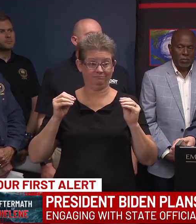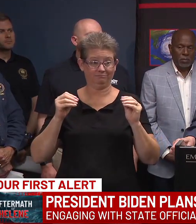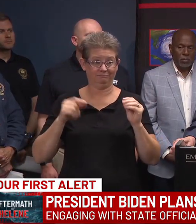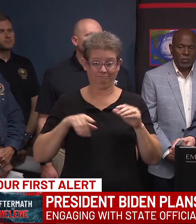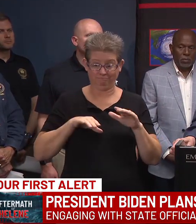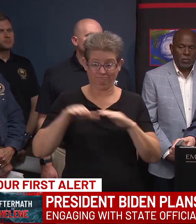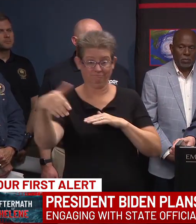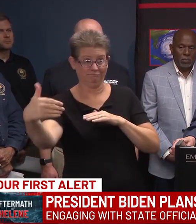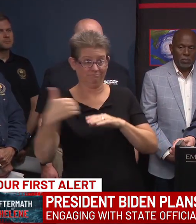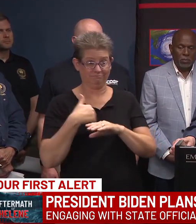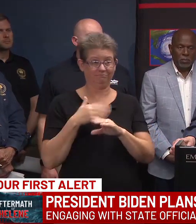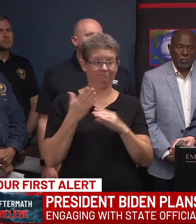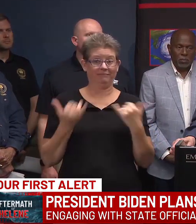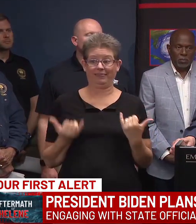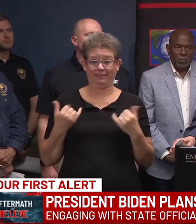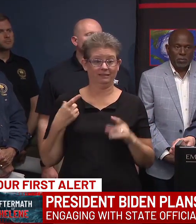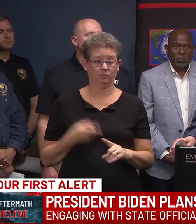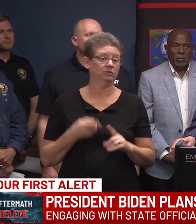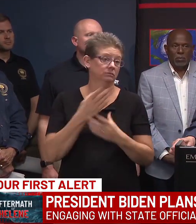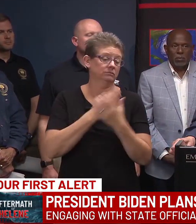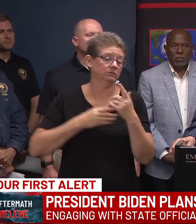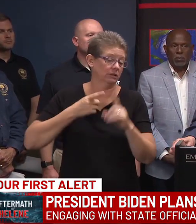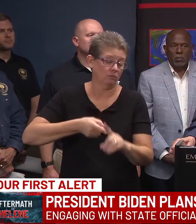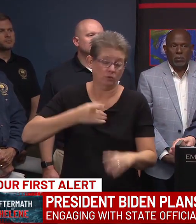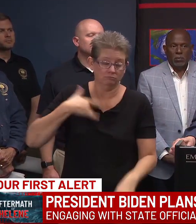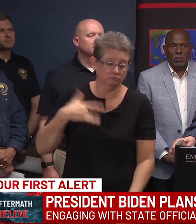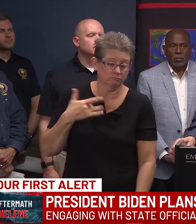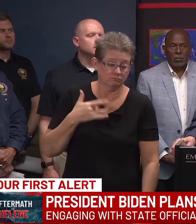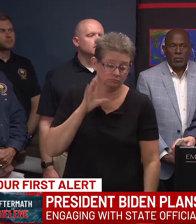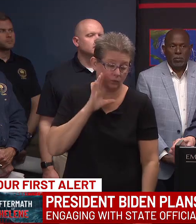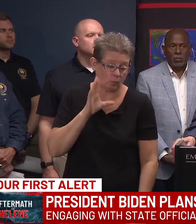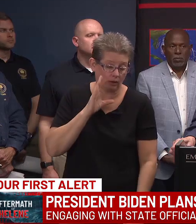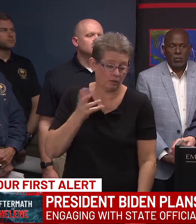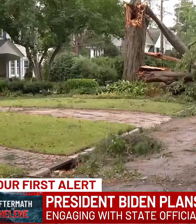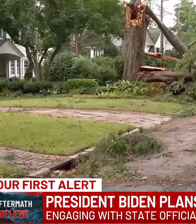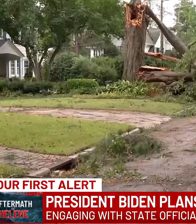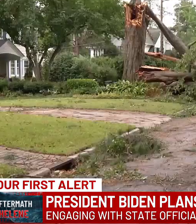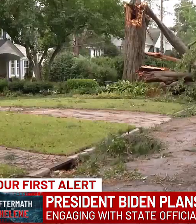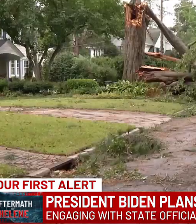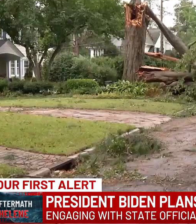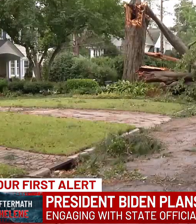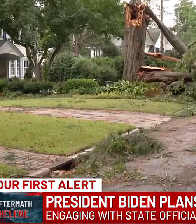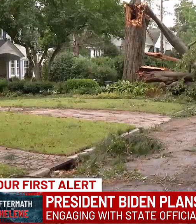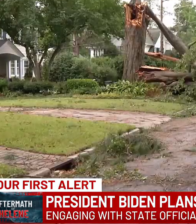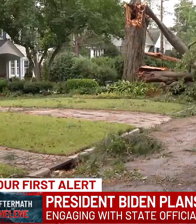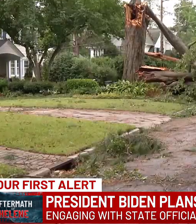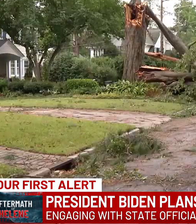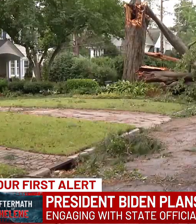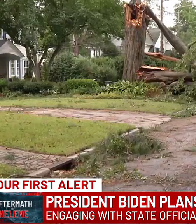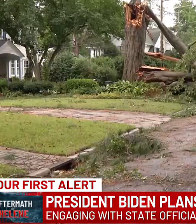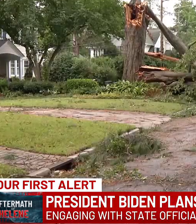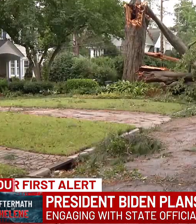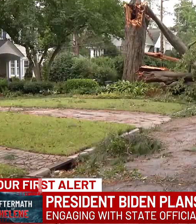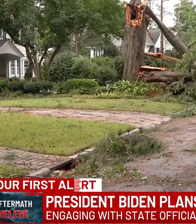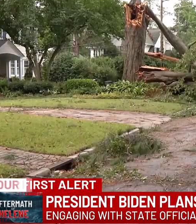he will take an aerial tour of damage in the western part of the he will take an aerial tour of damage in the western part of the state, he will take an aerial tour of damage in the western part of the state, receive he will take an aerial tour of damage in the western part of the state, receive briefings, damage in the western part of the state, receive briefings, damage in the western part of the state, receive briefings, and damage in the western part of the state, receive briefings, and greet damage in the western part of the state, receive briefings, and greet first the state, receive briefings, and greet first responders. the state, receive briefings, and greet first responders. McMaster the state, receive briefings, and greet first responders. McMaster plans the state, receive briefings, and greet first responders. McMaster plans to the state, receive briefings, and greet first responders. McMaster plans to be the state, receive briefings, and greet first responders. McMaster plans to be in the state, receive briefings, and greet first responders. McMaster plans to be in the and greet first responders. McMaster plans to be in the and greet first responders. McMaster plans to be in the upstate and greet first responders. McMaster plans to be in the upstate Wednesday and greet first responders. McMaster plans to be in the upstate Wednesday and and greet first responders. McMaster plans to be in the upstate Wednesday and didn't McMaster plans to be in the upstate Wednesday and didn't McMaster plans to be in the upstate Wednesday and didn't directly McMaster plans to be in the upstate Wednesday and didn't directly respond McMaster plans to be in the upstate Wednesday and didn't directly respond when McMaster plans to be in the upstate Wednesday and didn't directly respond when asked McMaster plans to be in the upstate Wednesday and didn't directly respond when asked if upstate Wednesday and didn't directly respond when asked if upstate Wednesday and didn't directly respond when asked if he upstate Wednesday and didn't directly respond when asked if he would upstate Wednesday and didn't directly respond when asked if he would like upstate Wednesday and didn't directly respond when asked if he would like to